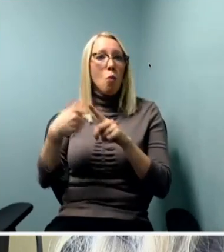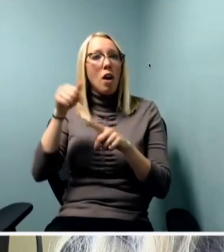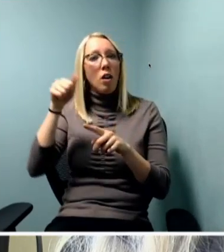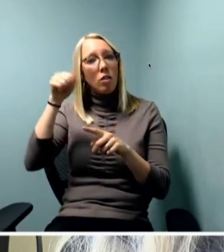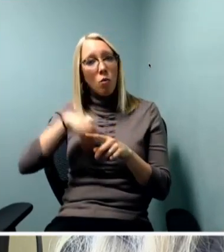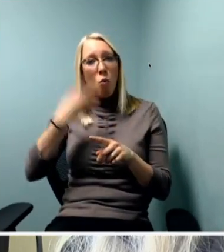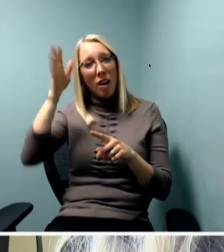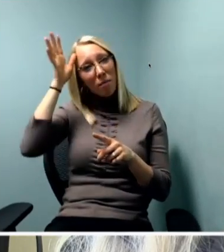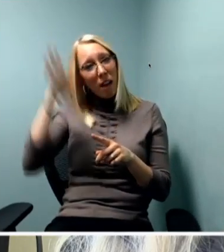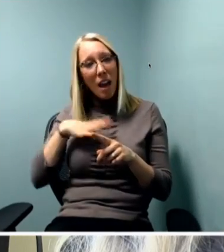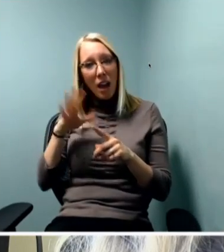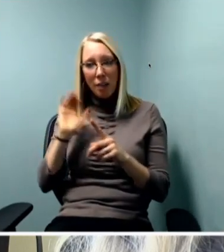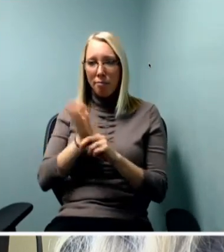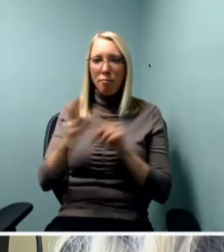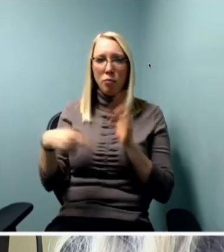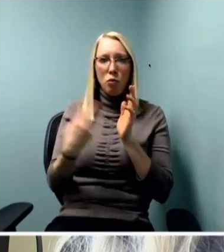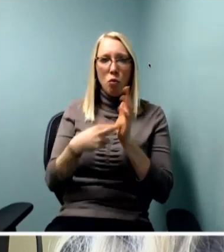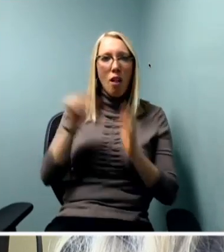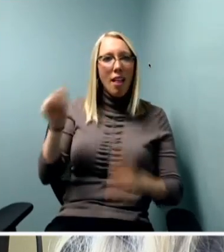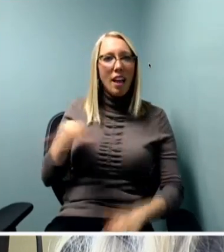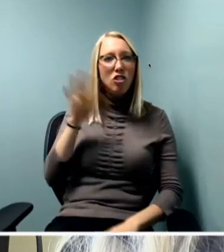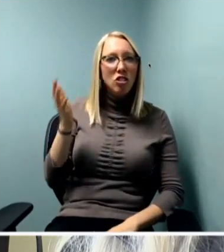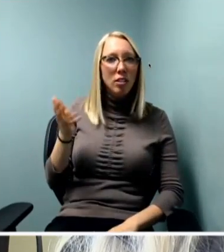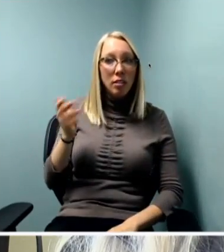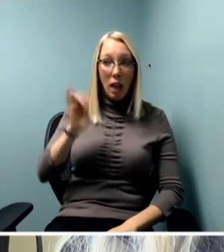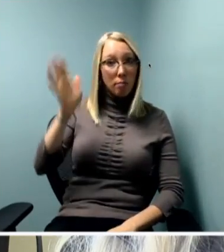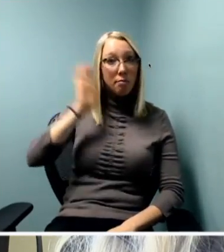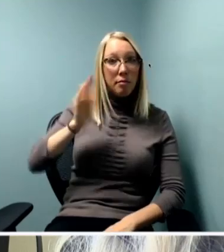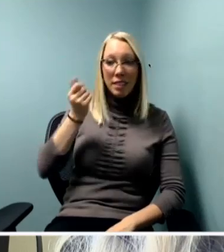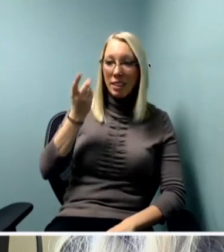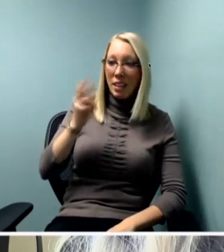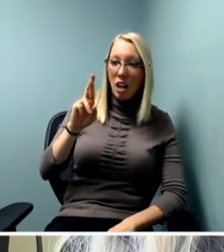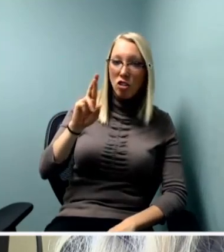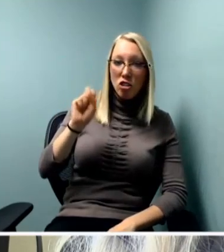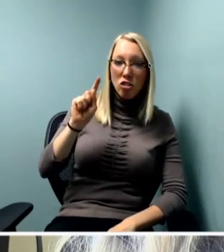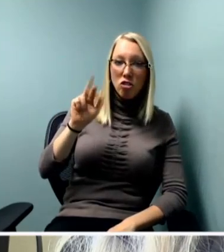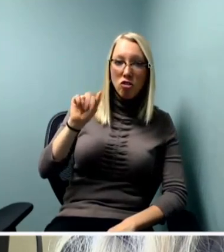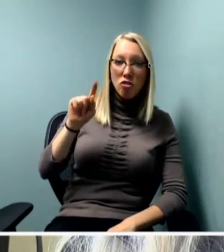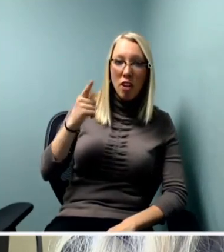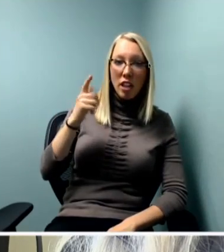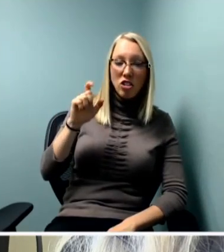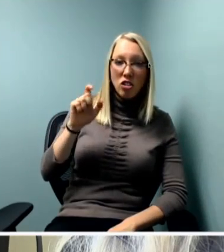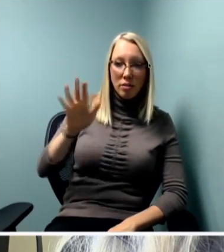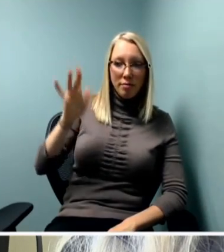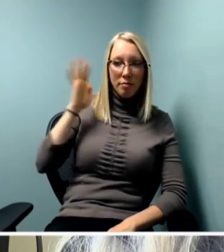If you saw 'Dr. Strange', the white woman played the Asian man.